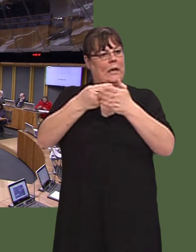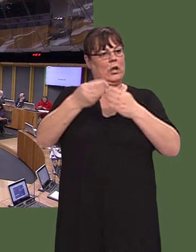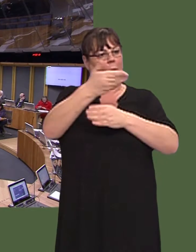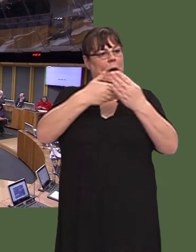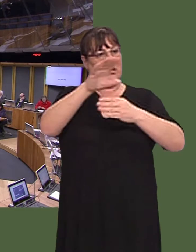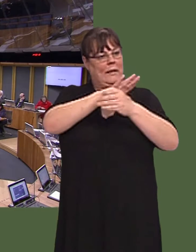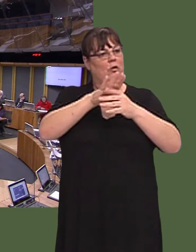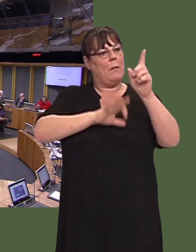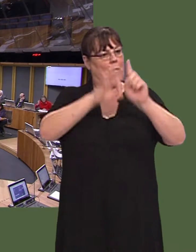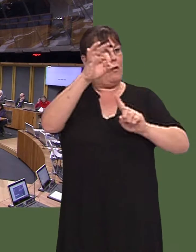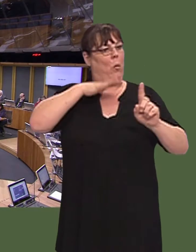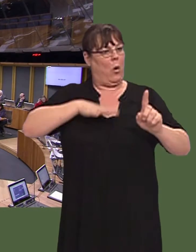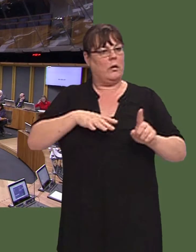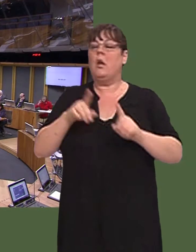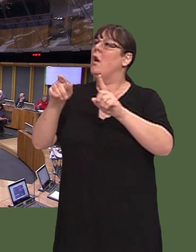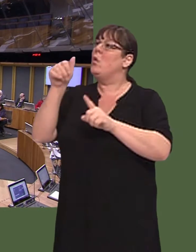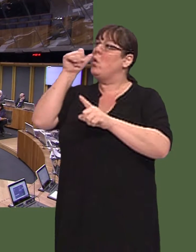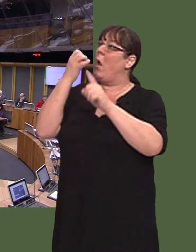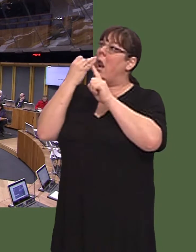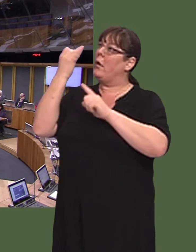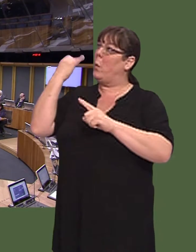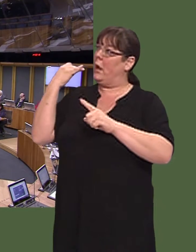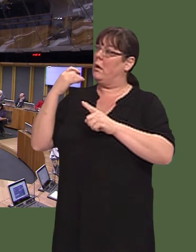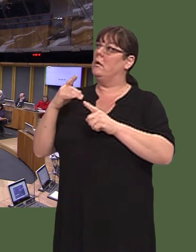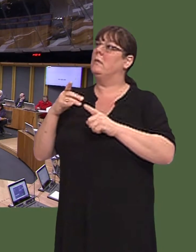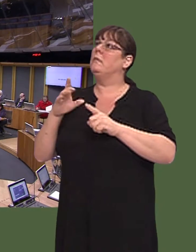Eluned Morgan: The First Minister will be aware that, last week, I brought a group of